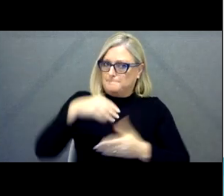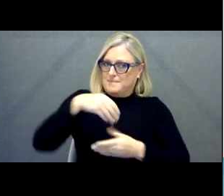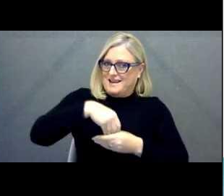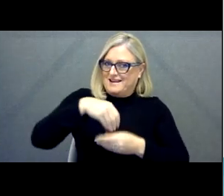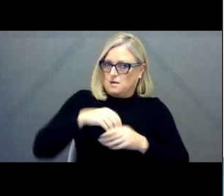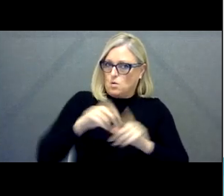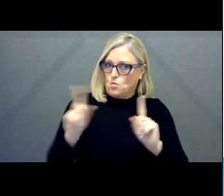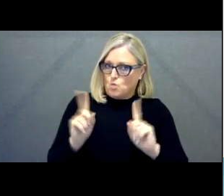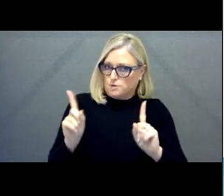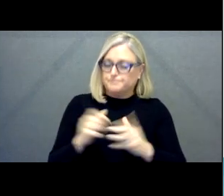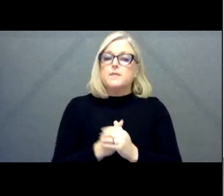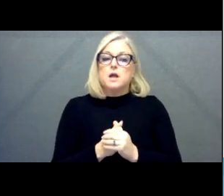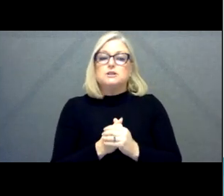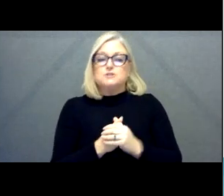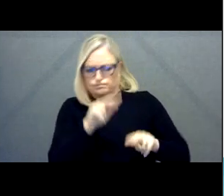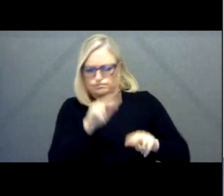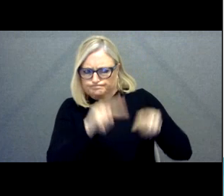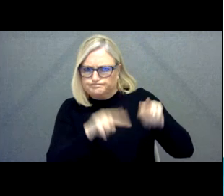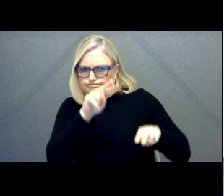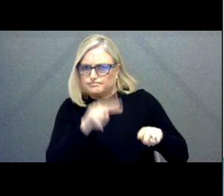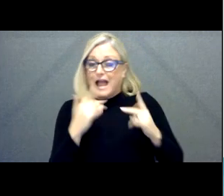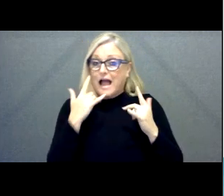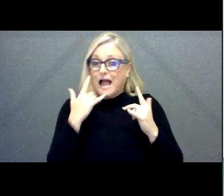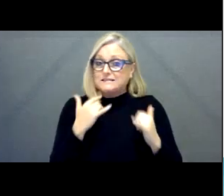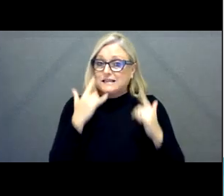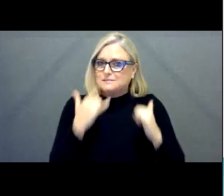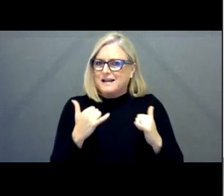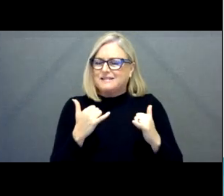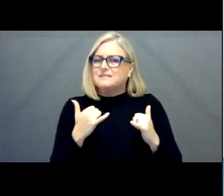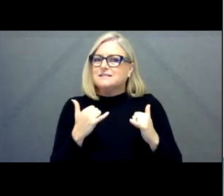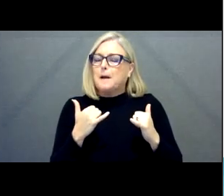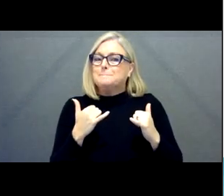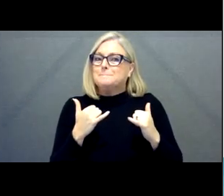the Court Link case managers are determine the level of support that's needed so we talked on the